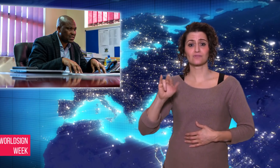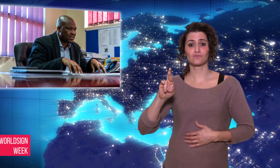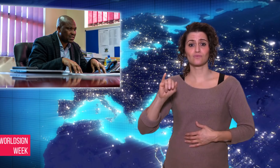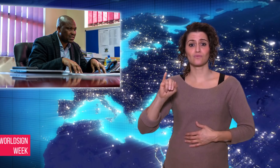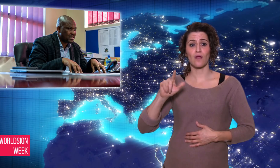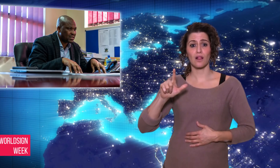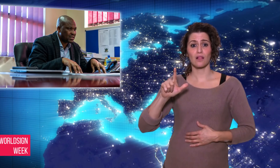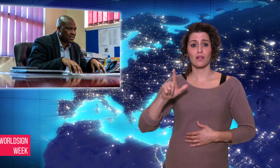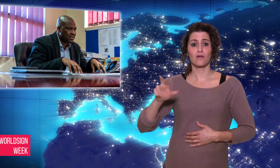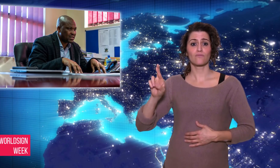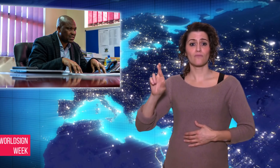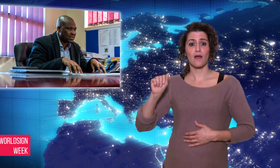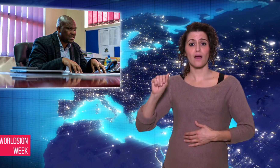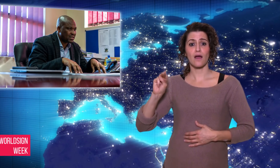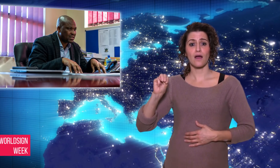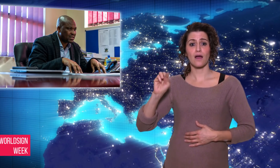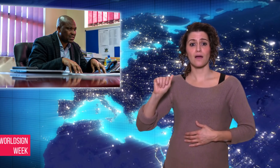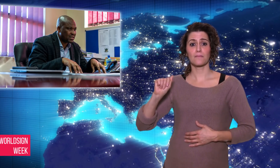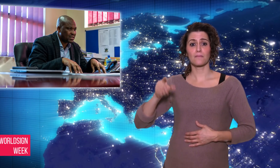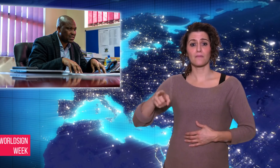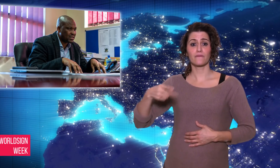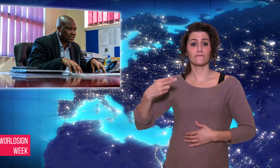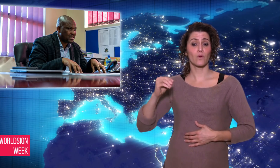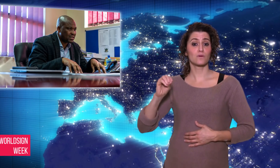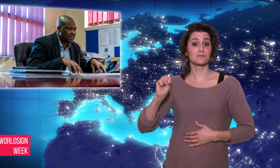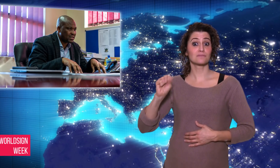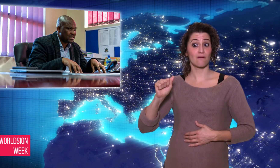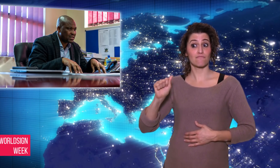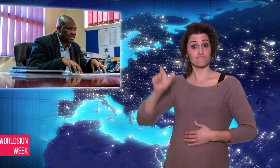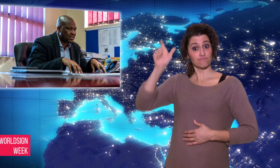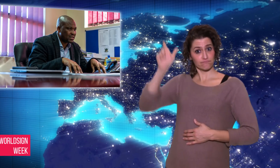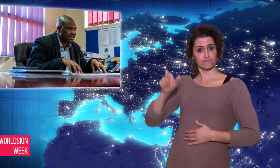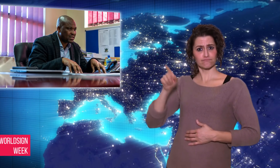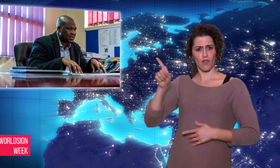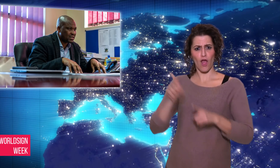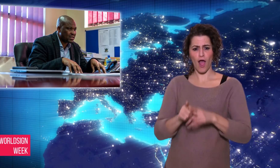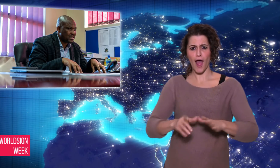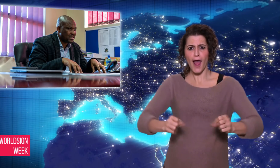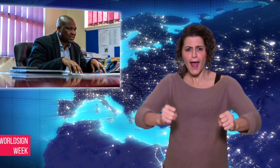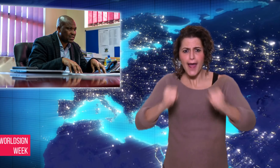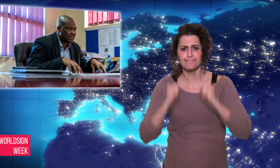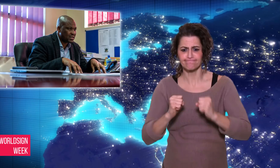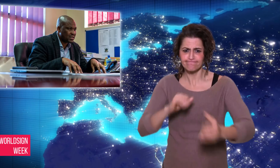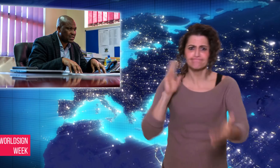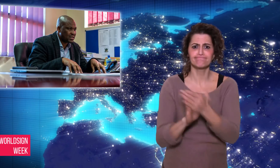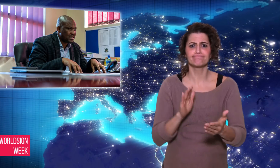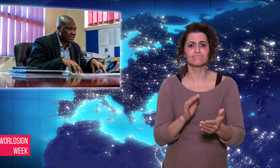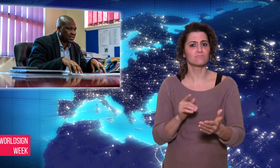provide police protection to two